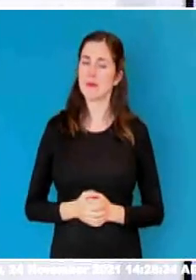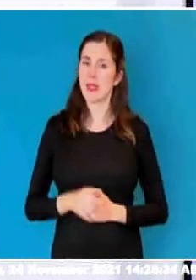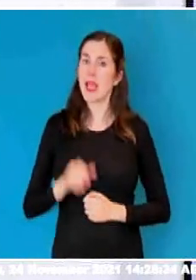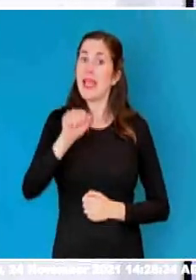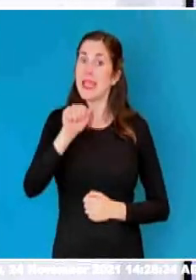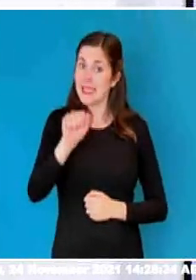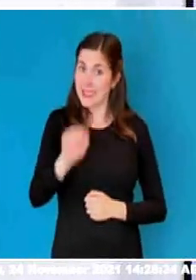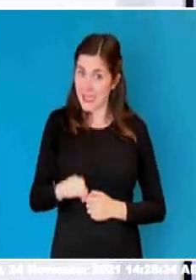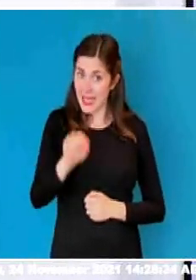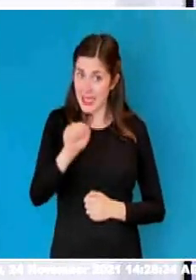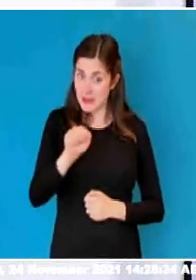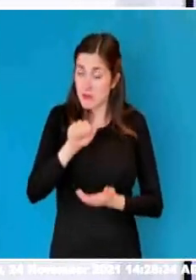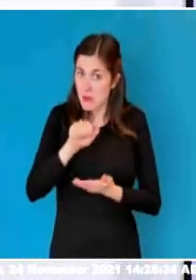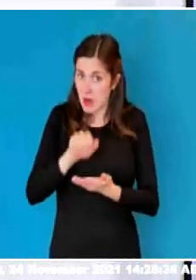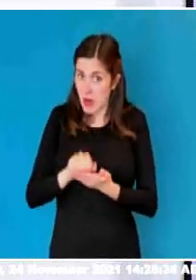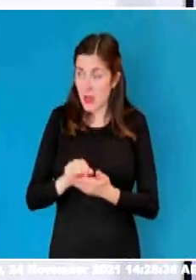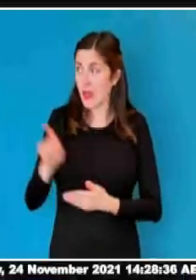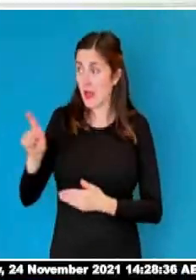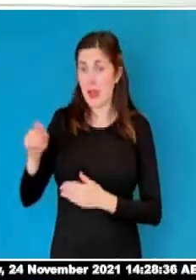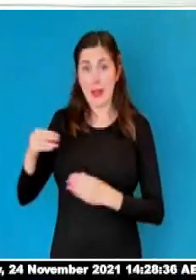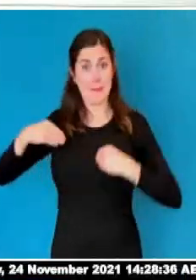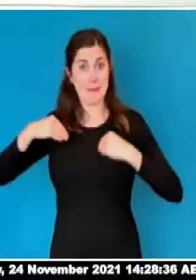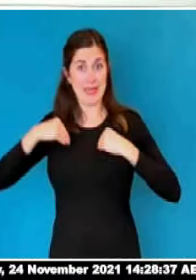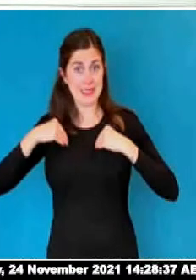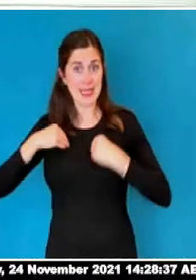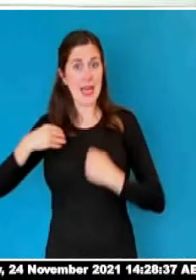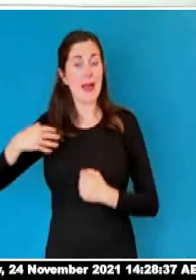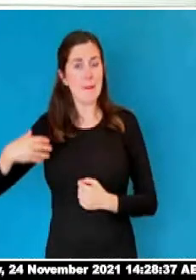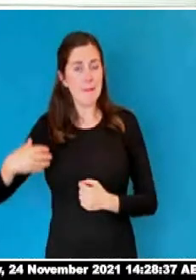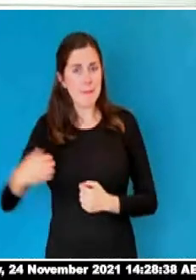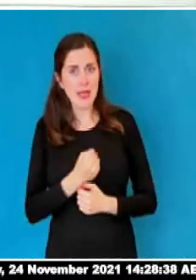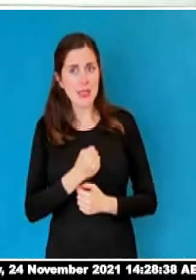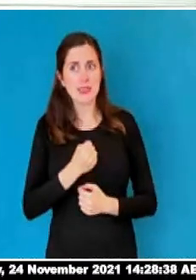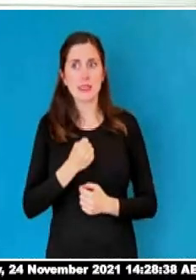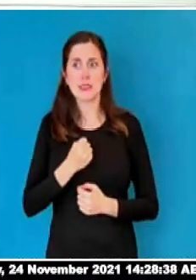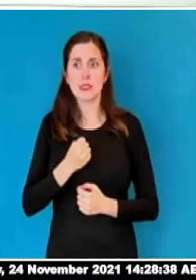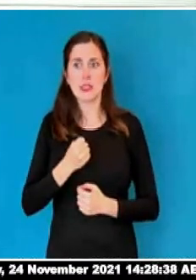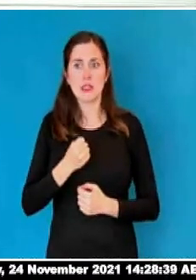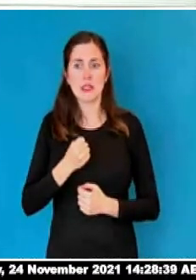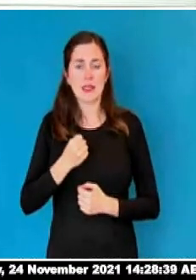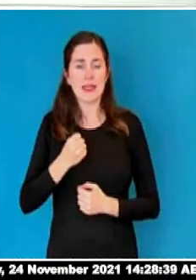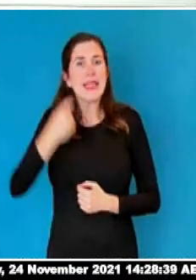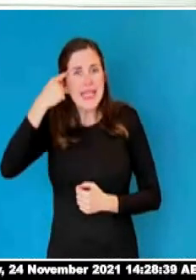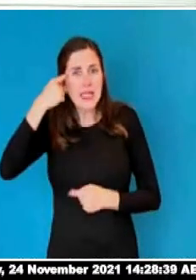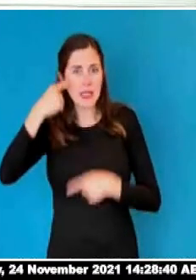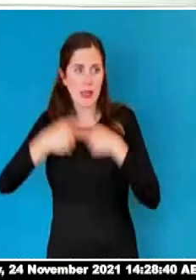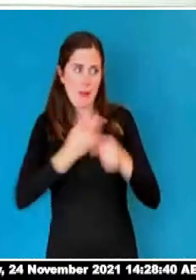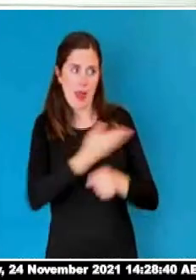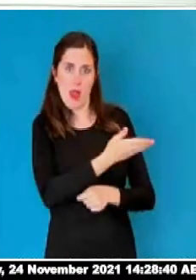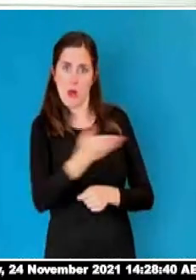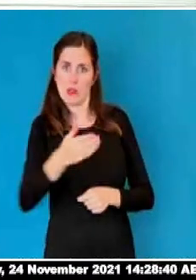But the employer would need to have regard to workers, and that process would take place